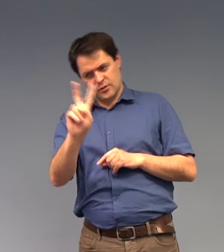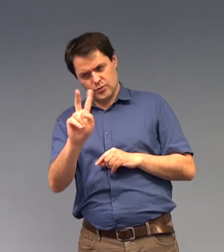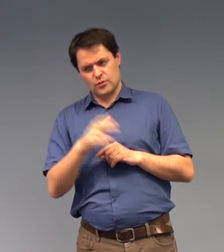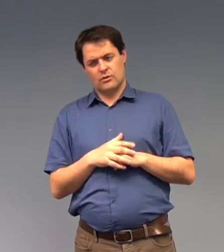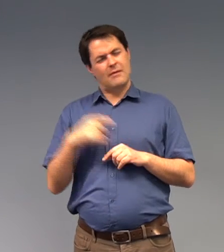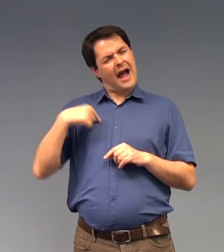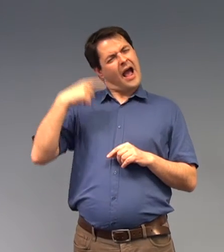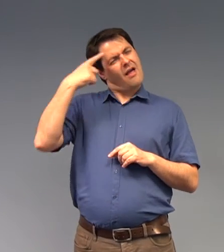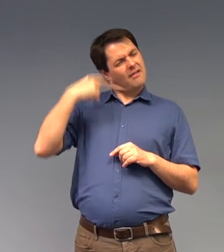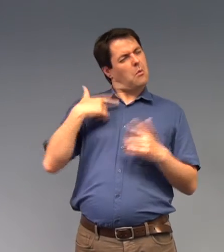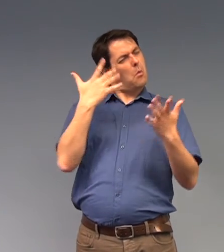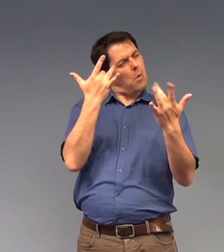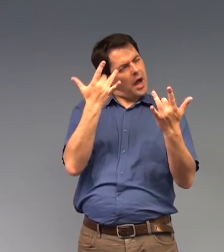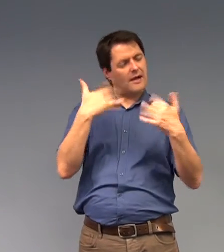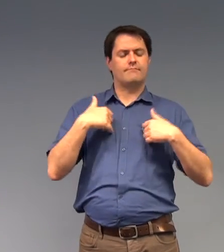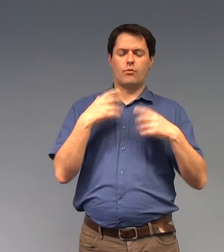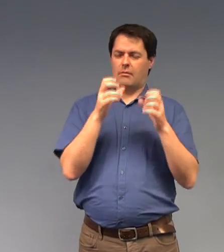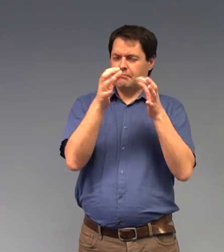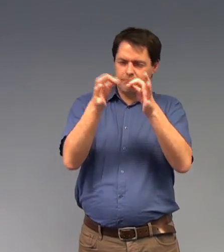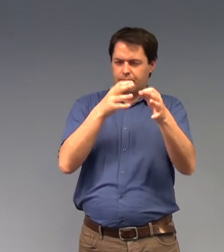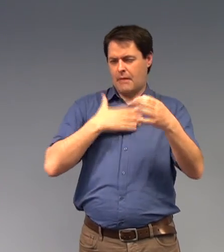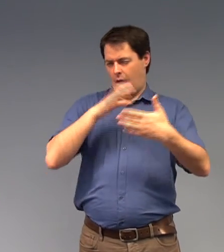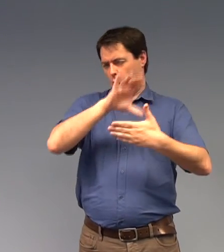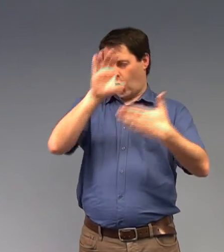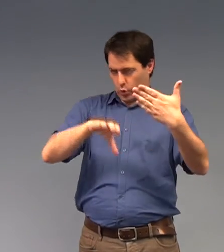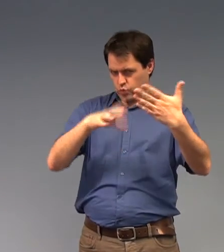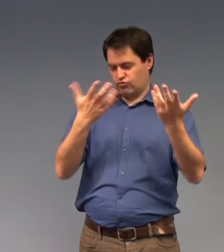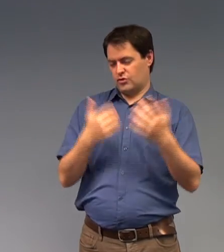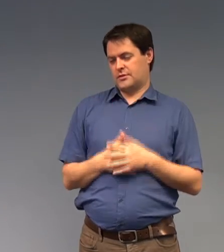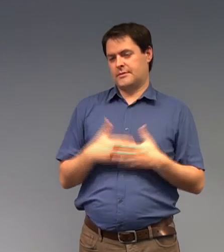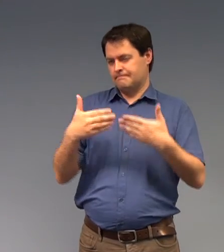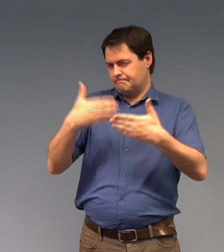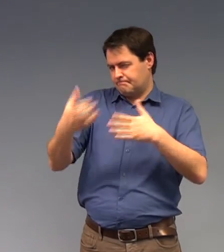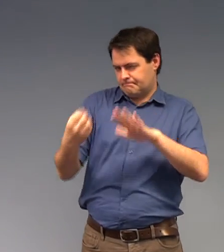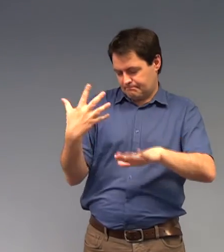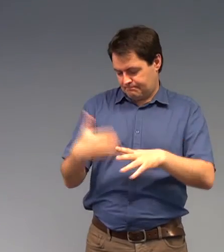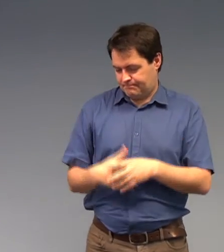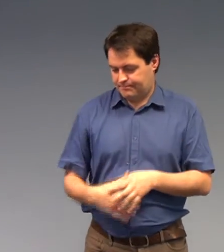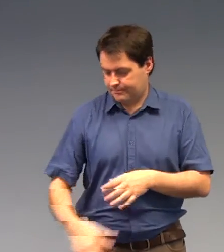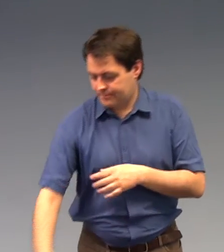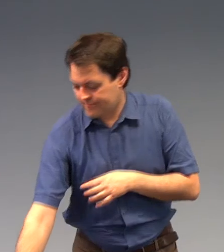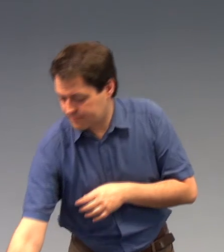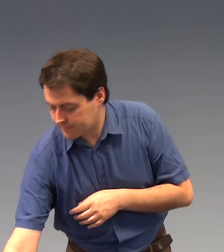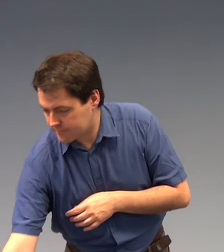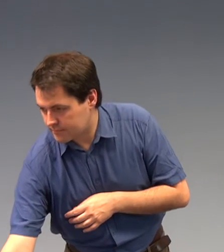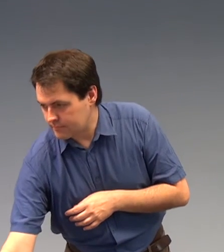So, we've now seen that there are differences in the numbers and types of decisions people make.